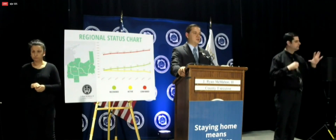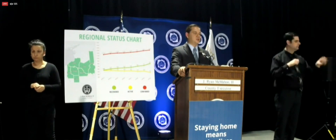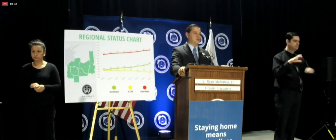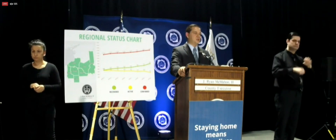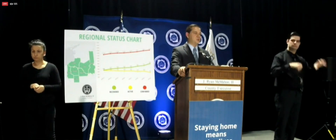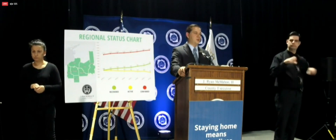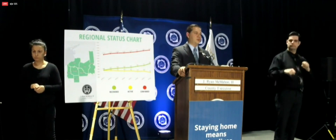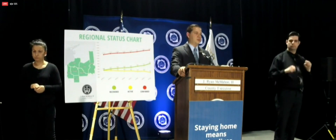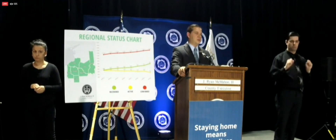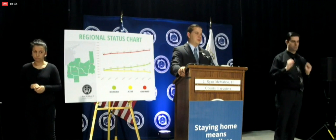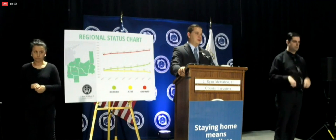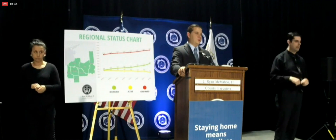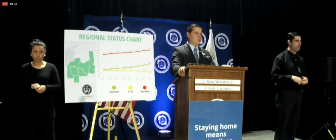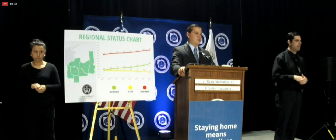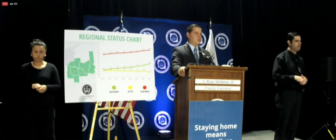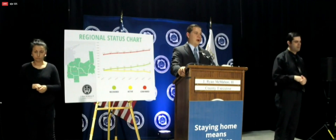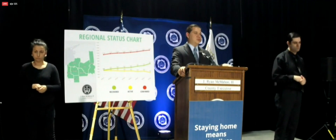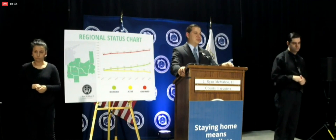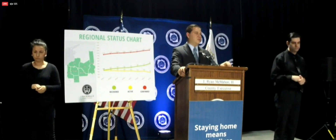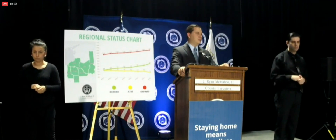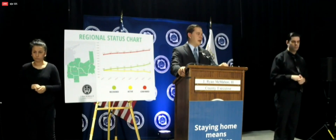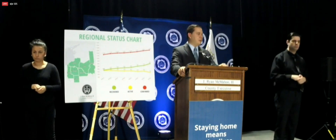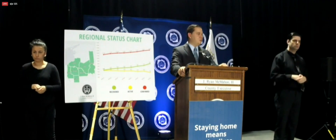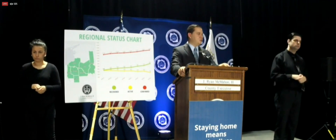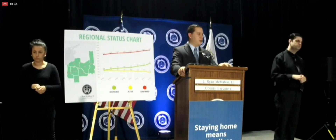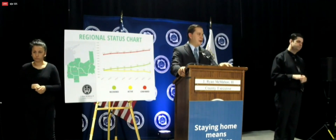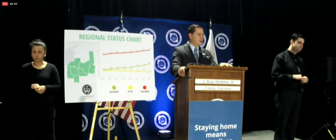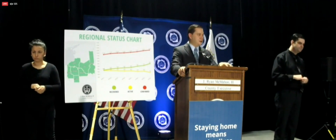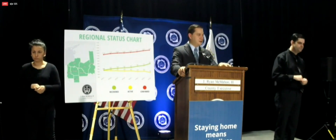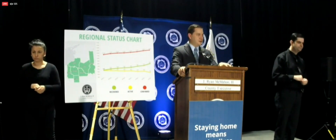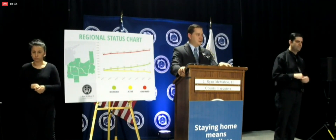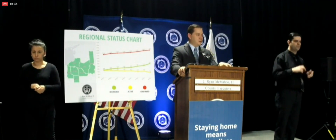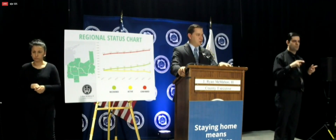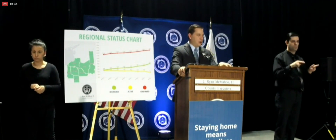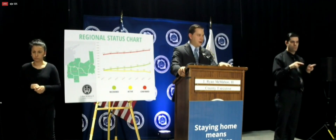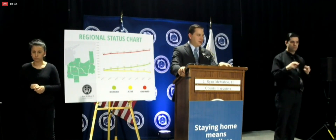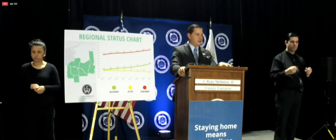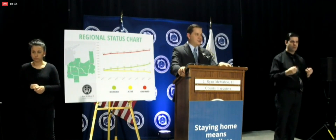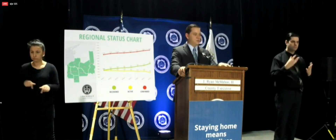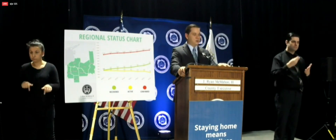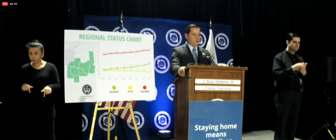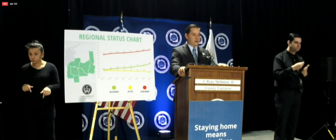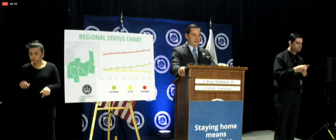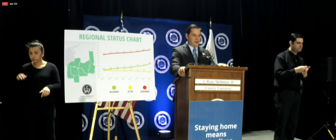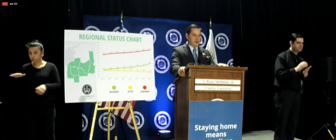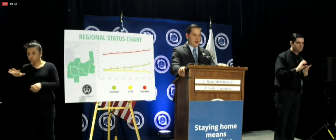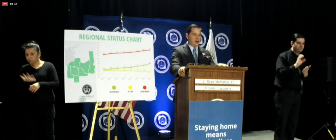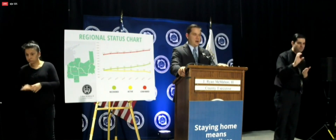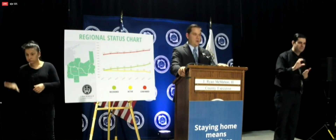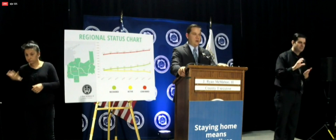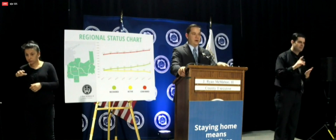SO, THE CHALLENGE WITH GOVERNMENTS WHO ARE -- YOU'RE REALLY TASKED TRADITIONALLY WITH